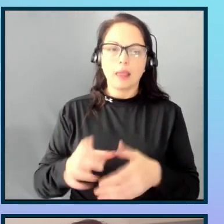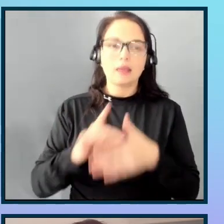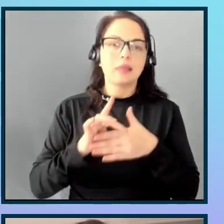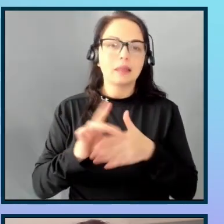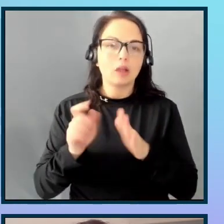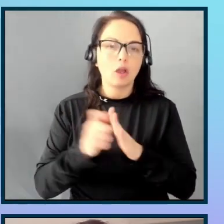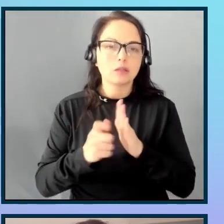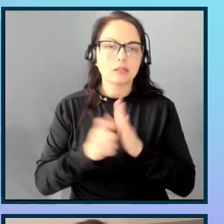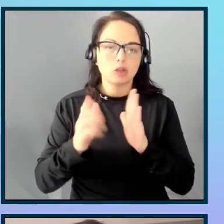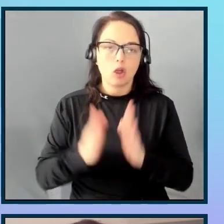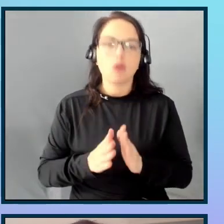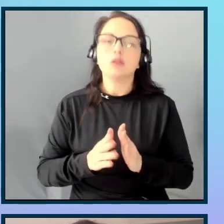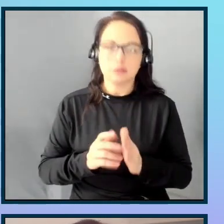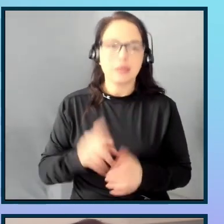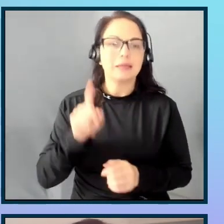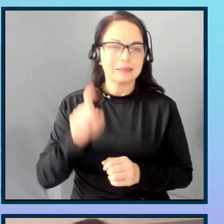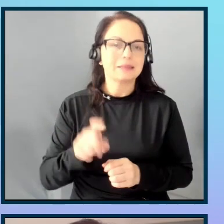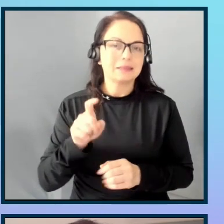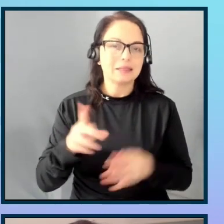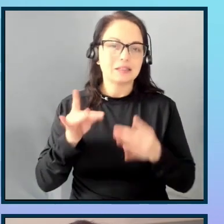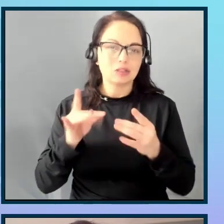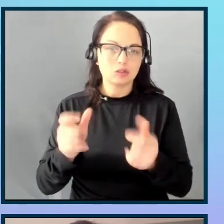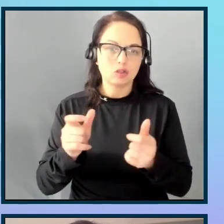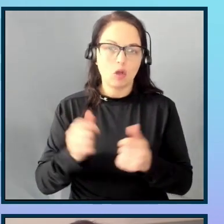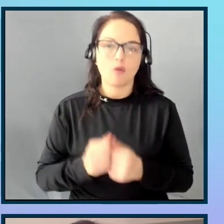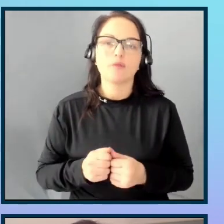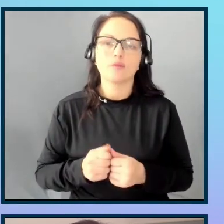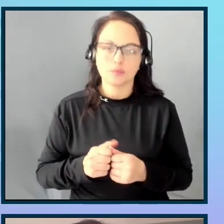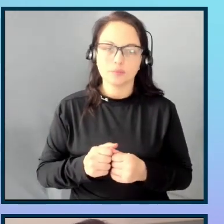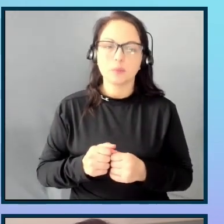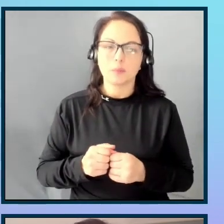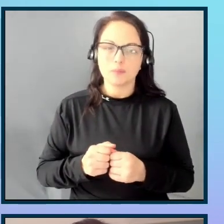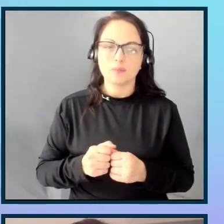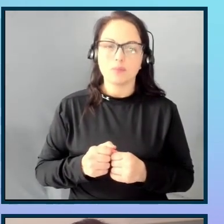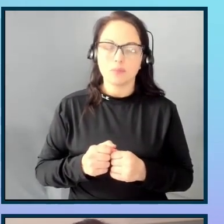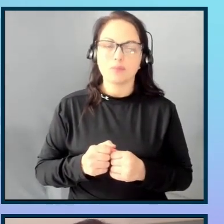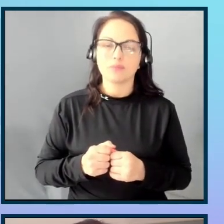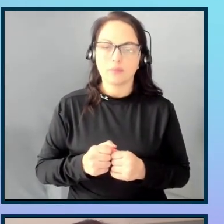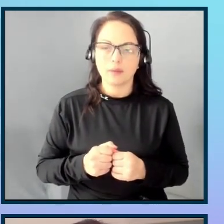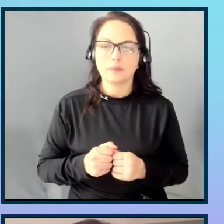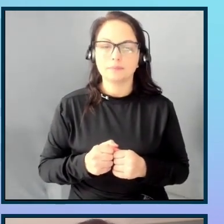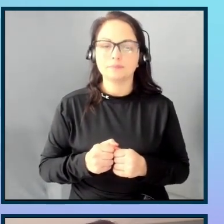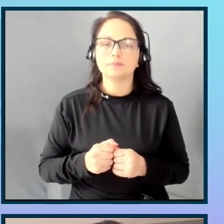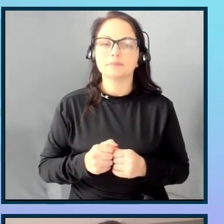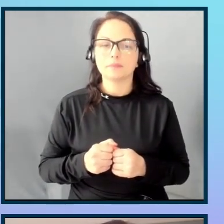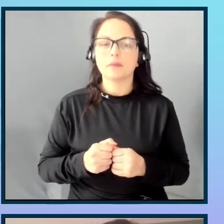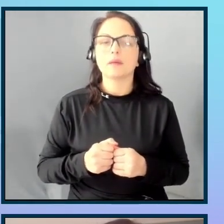Recognizing text and images is another example of that, that technology does already exists.